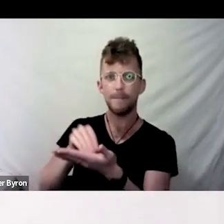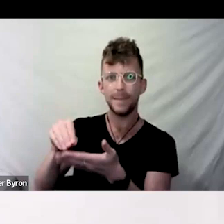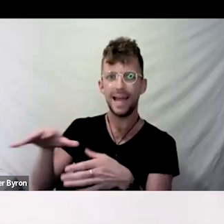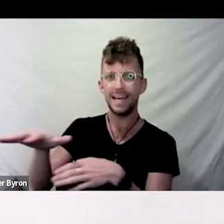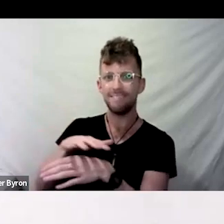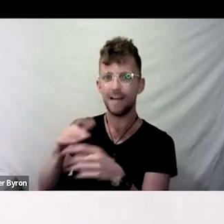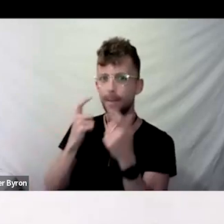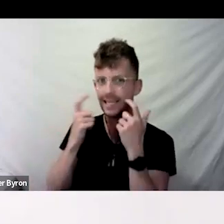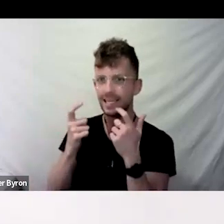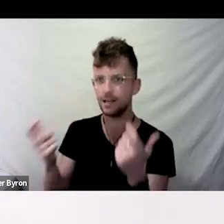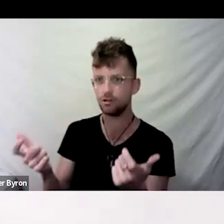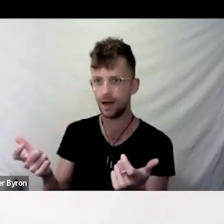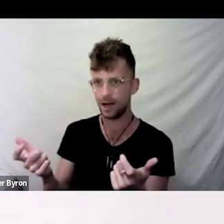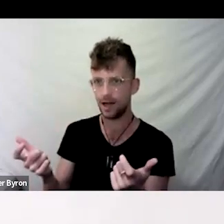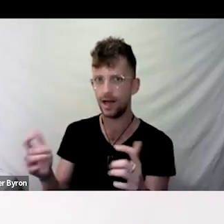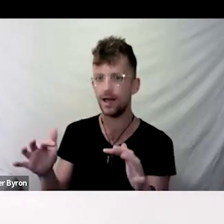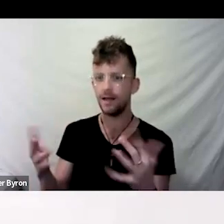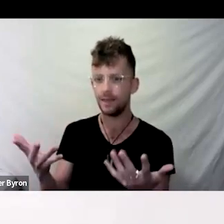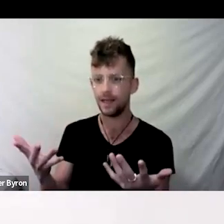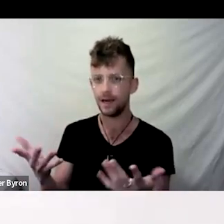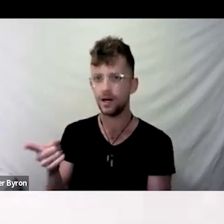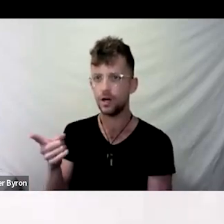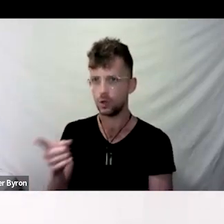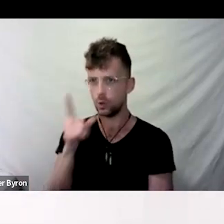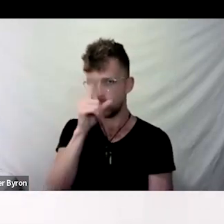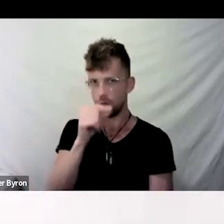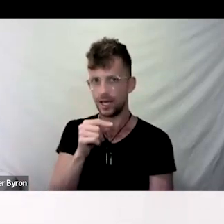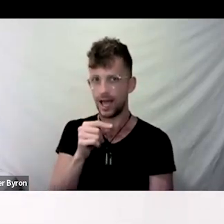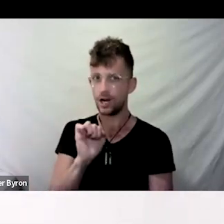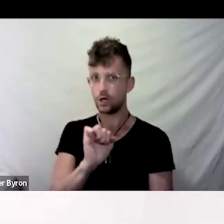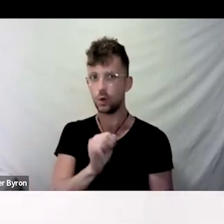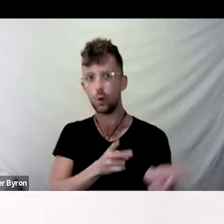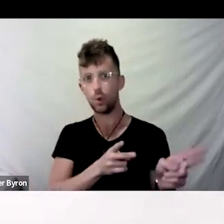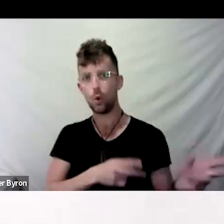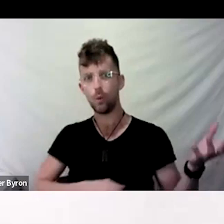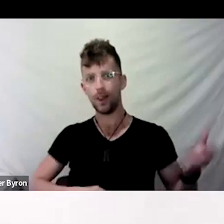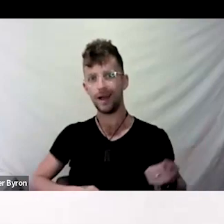as you would your other income. And large purchases